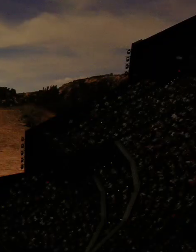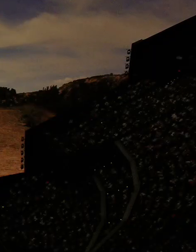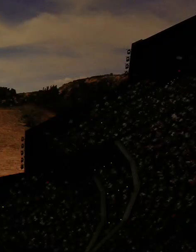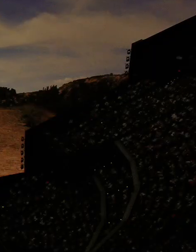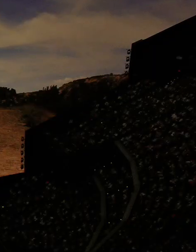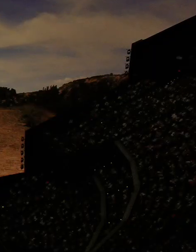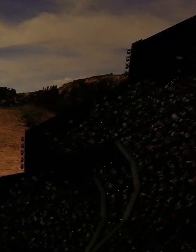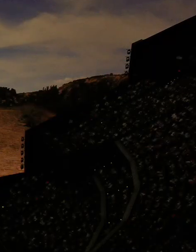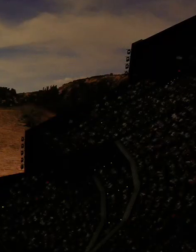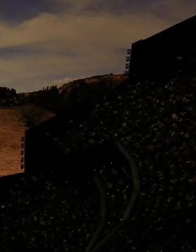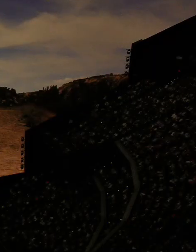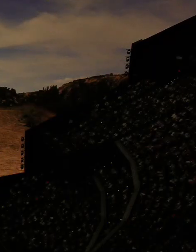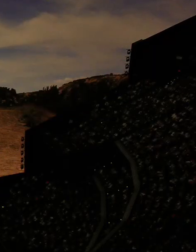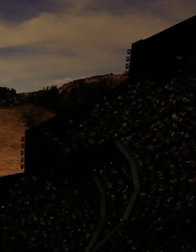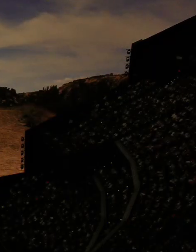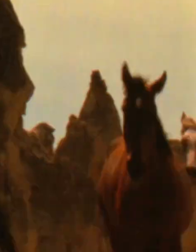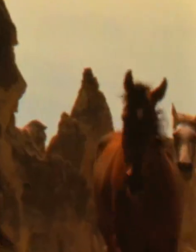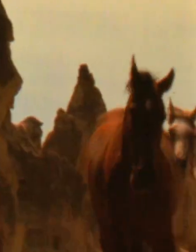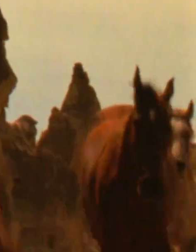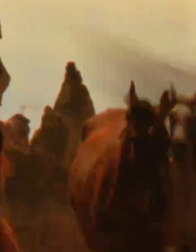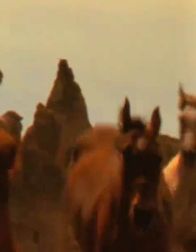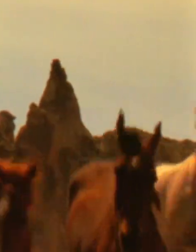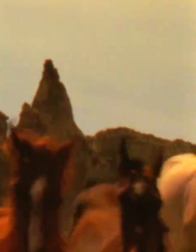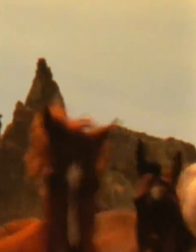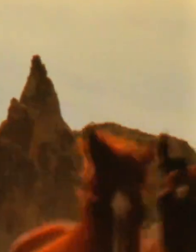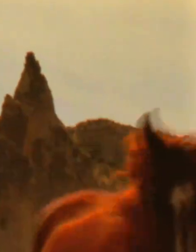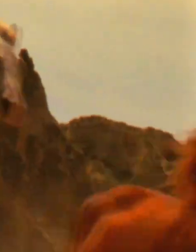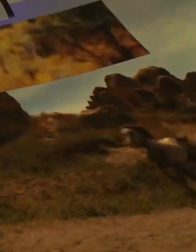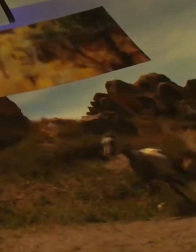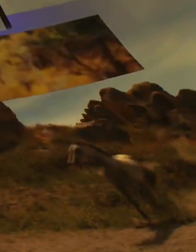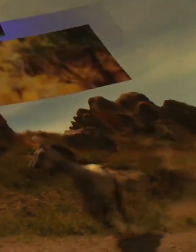Act on your ambition and take hold of the moment.